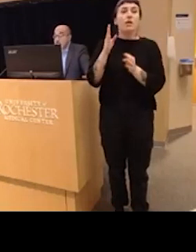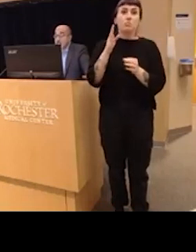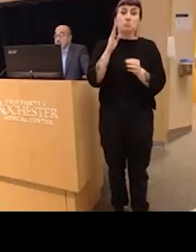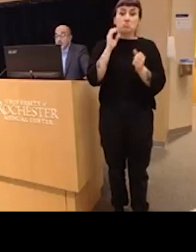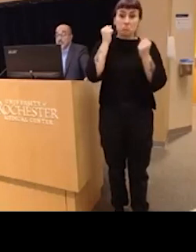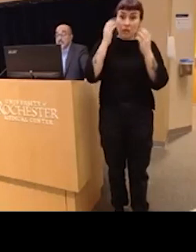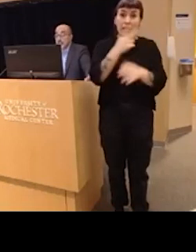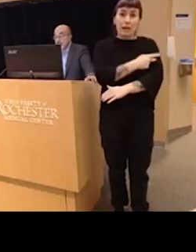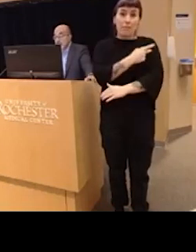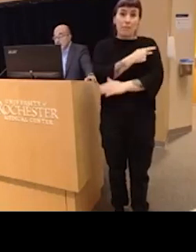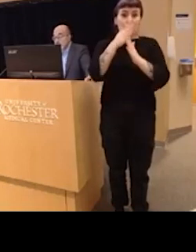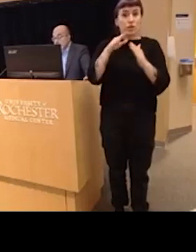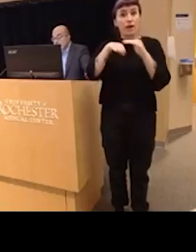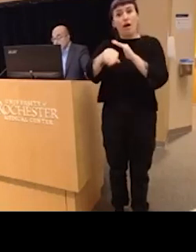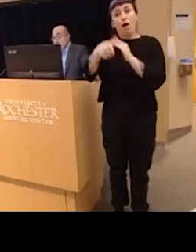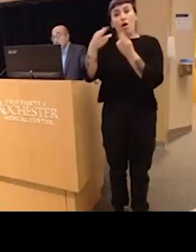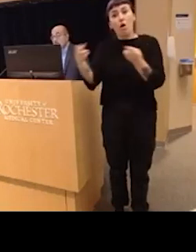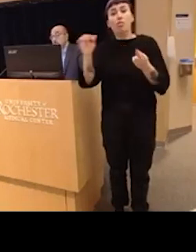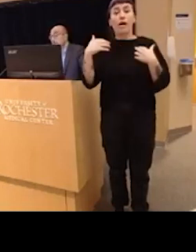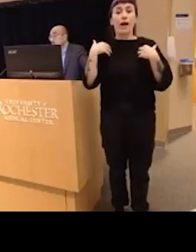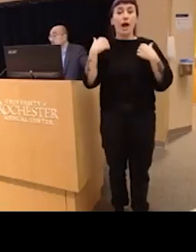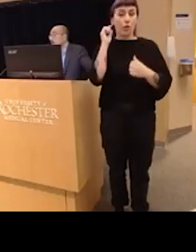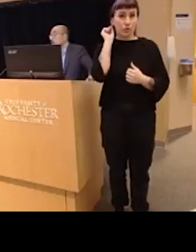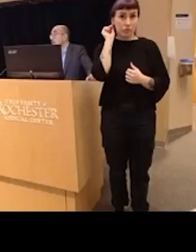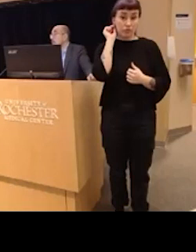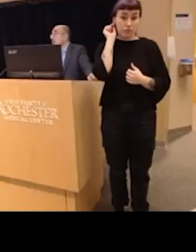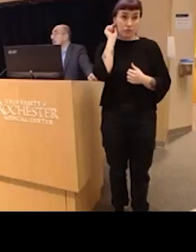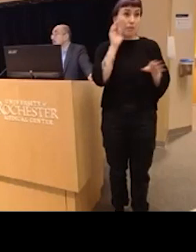these other resources as needed including Health behaviors um and addressing you know problematic